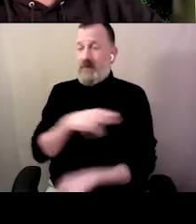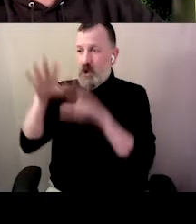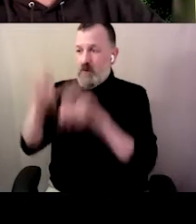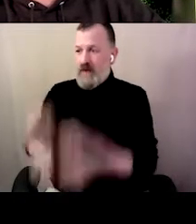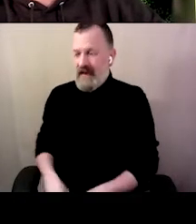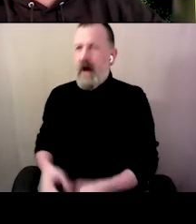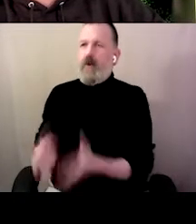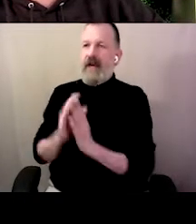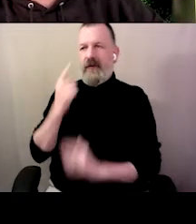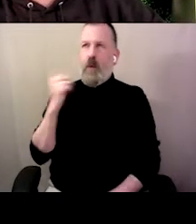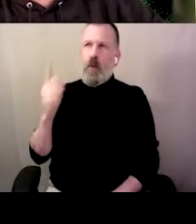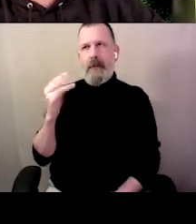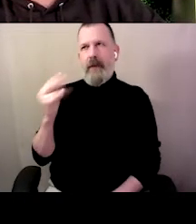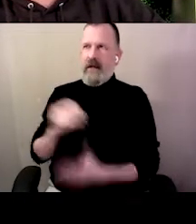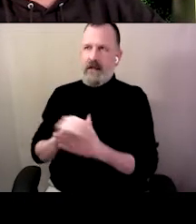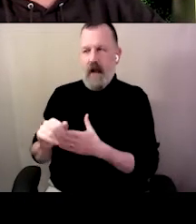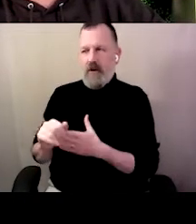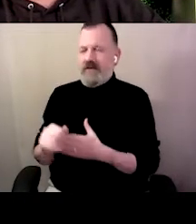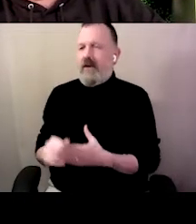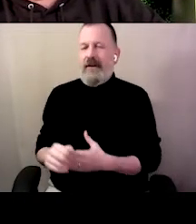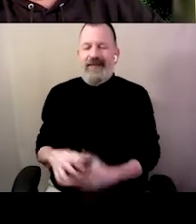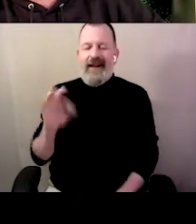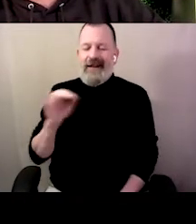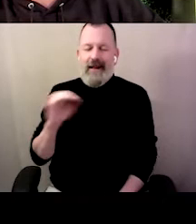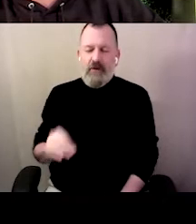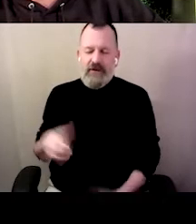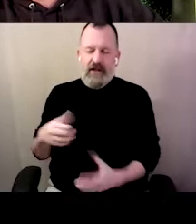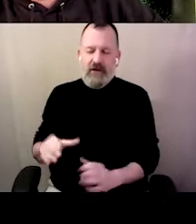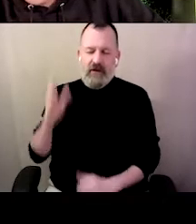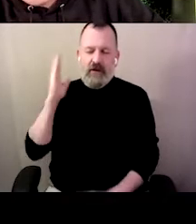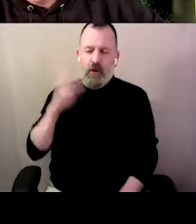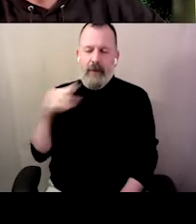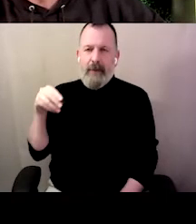CalebBarlow: And probably the 90% chance you're going to get paid. That's bad.